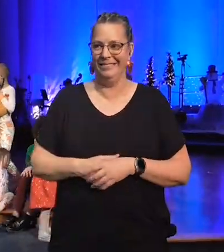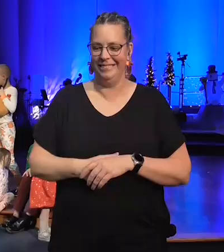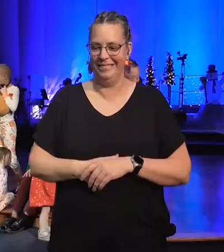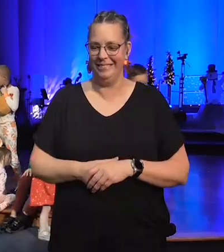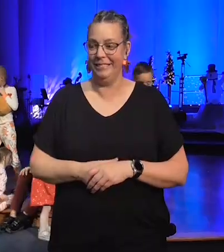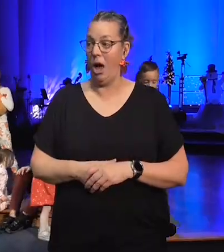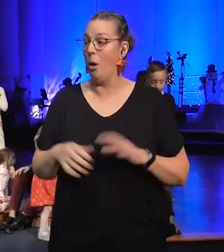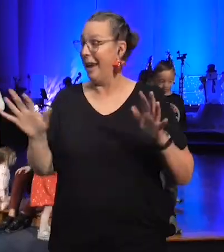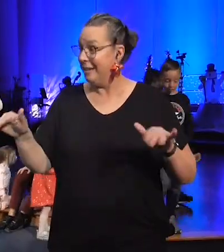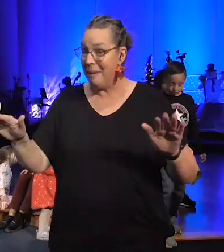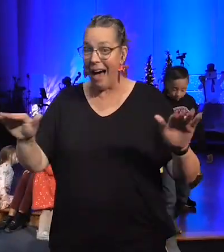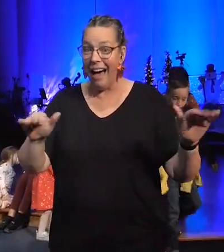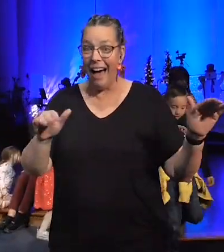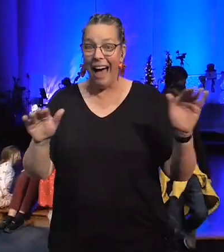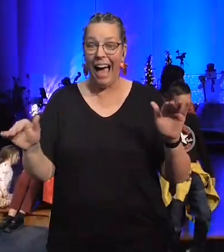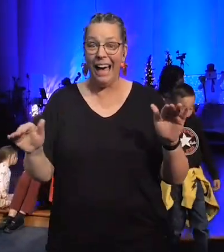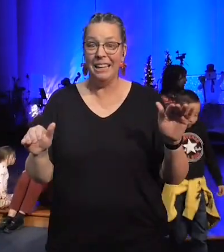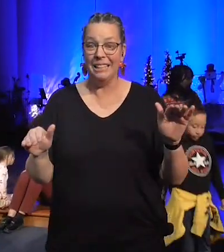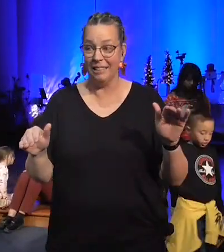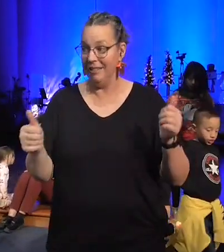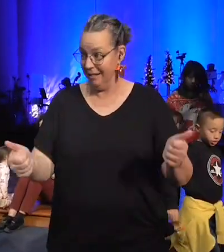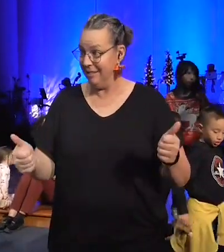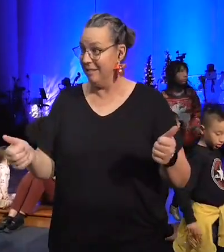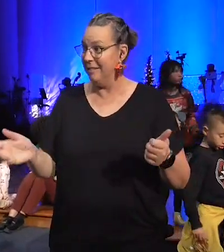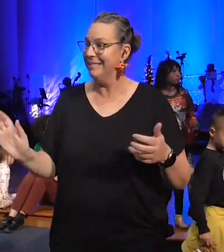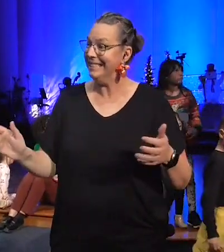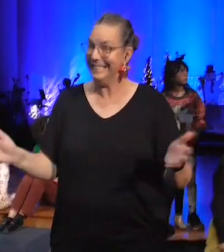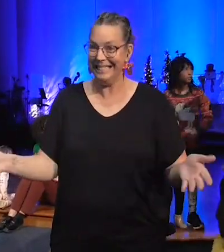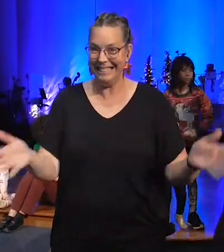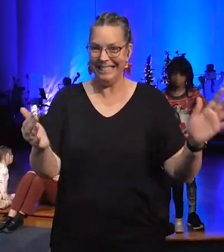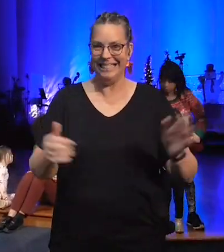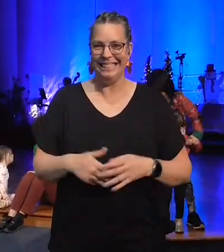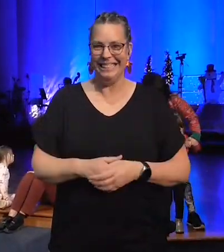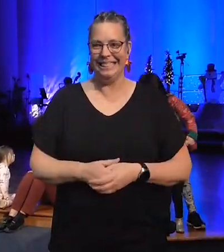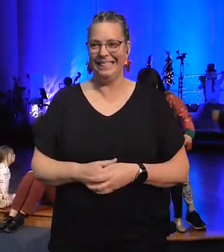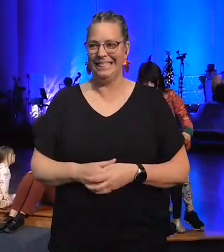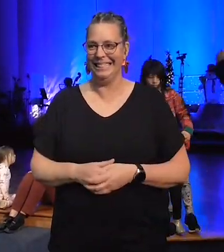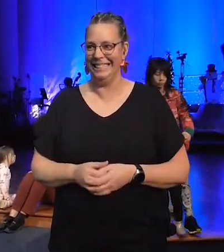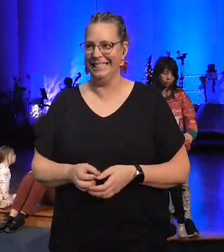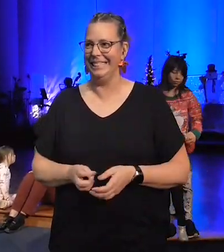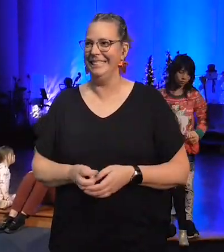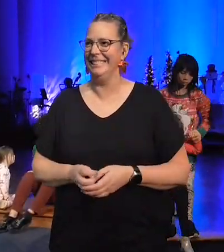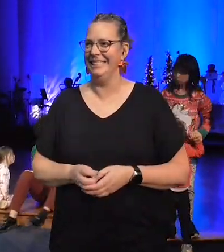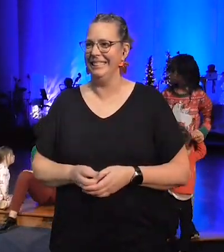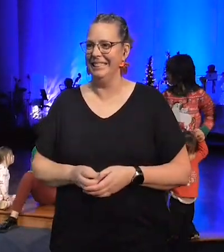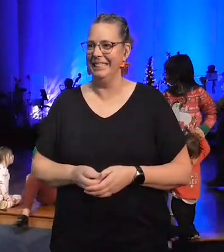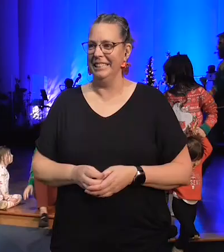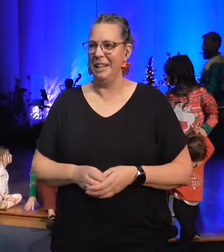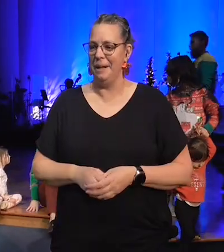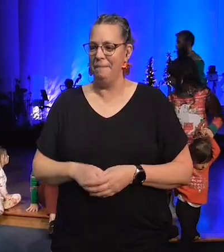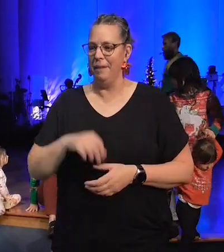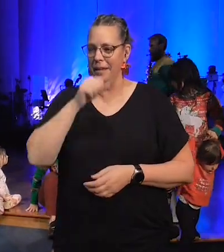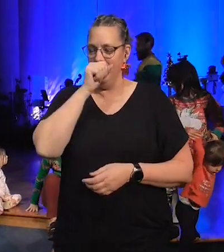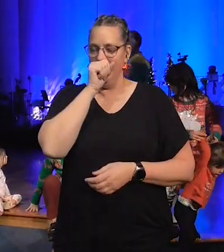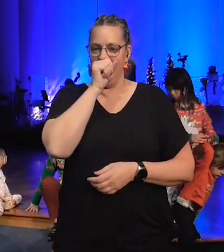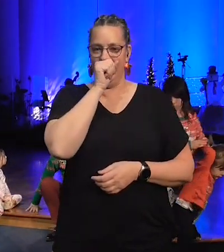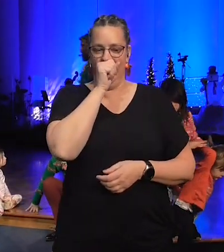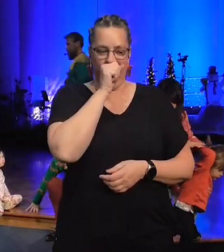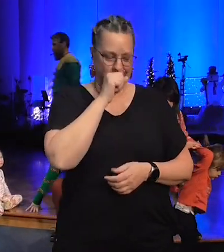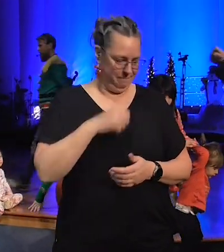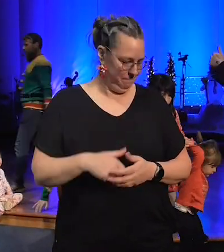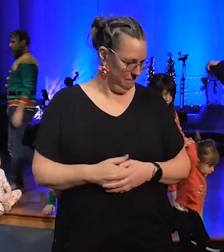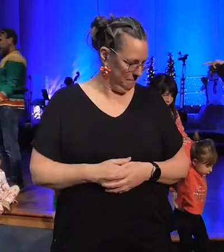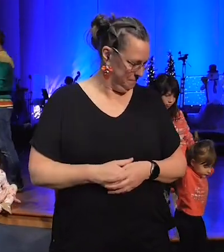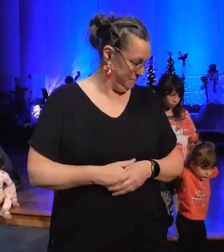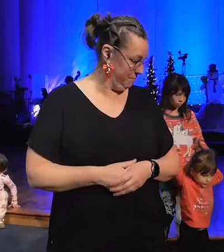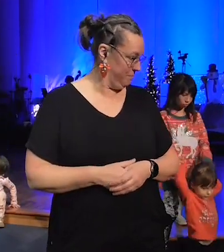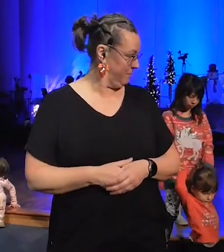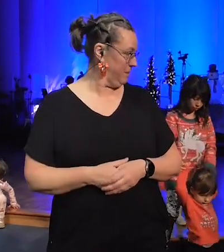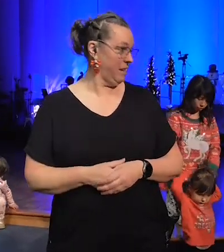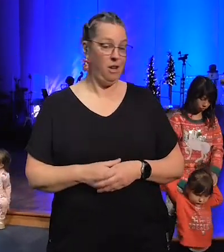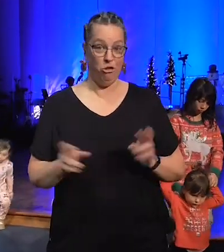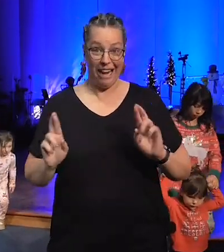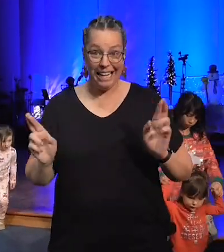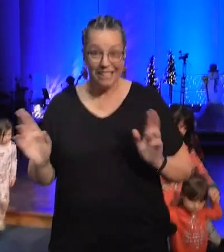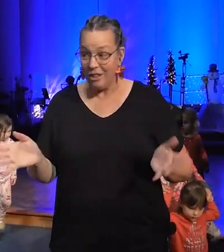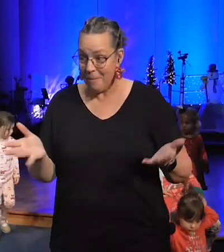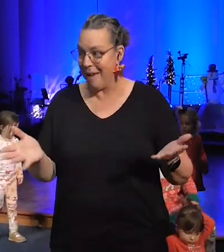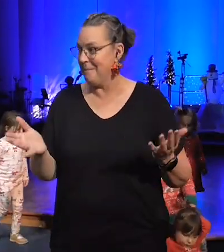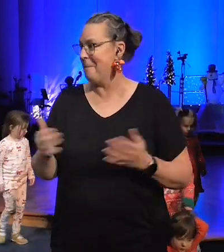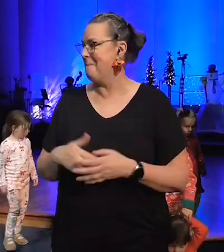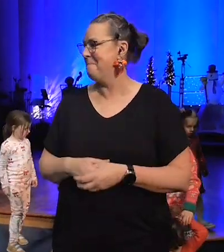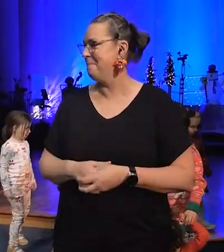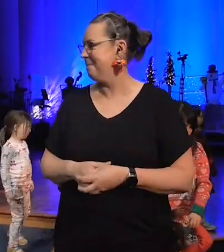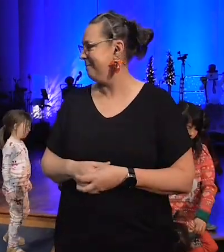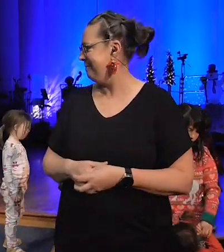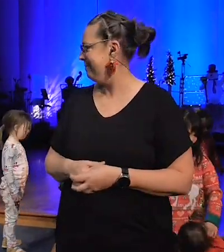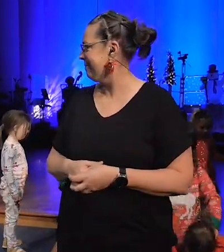mic all right guys you got Bella all right you ready here you go